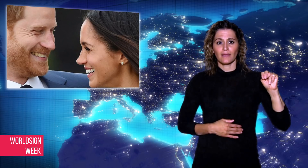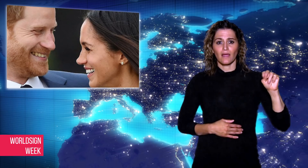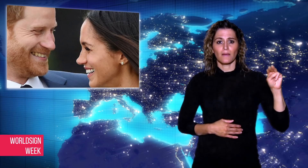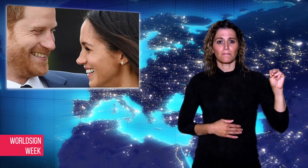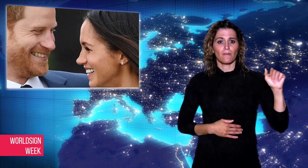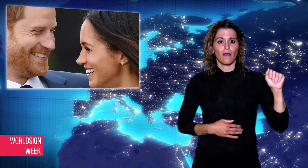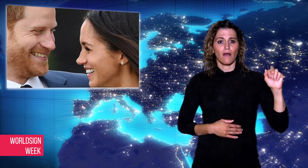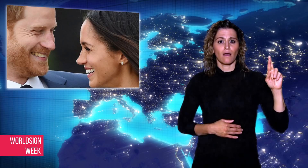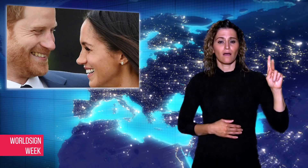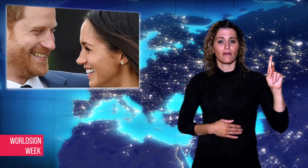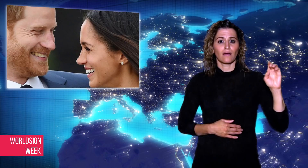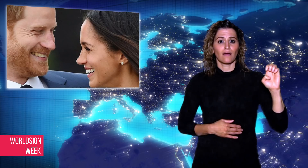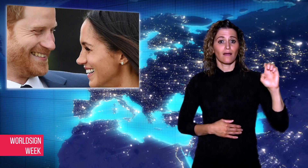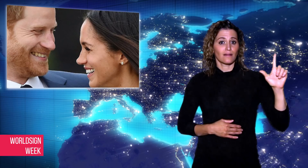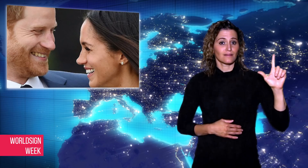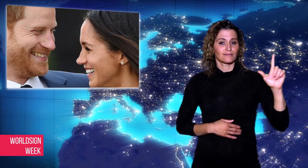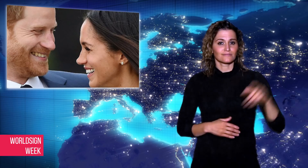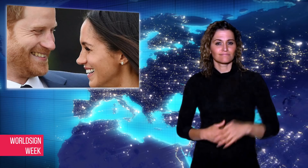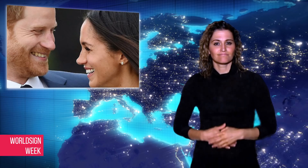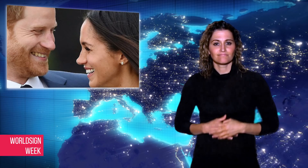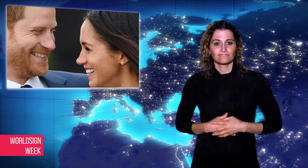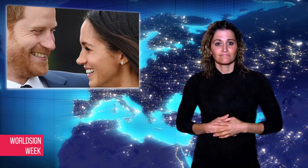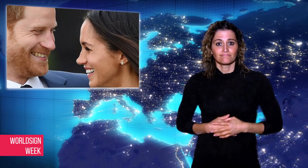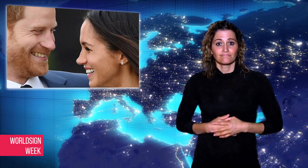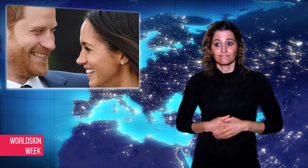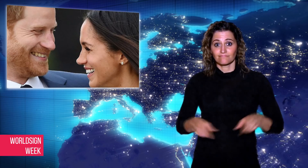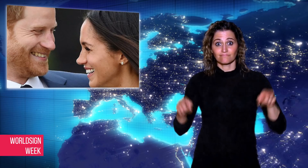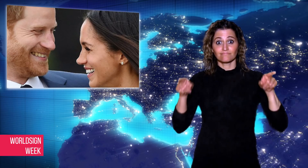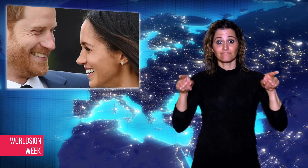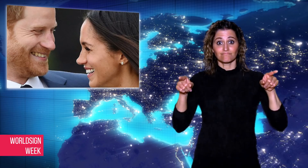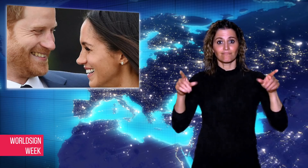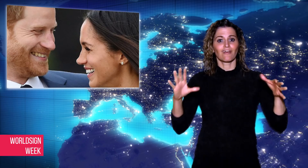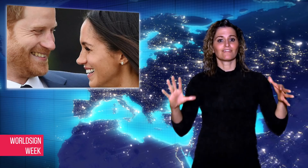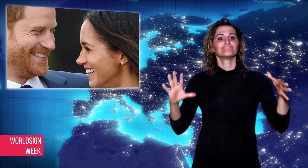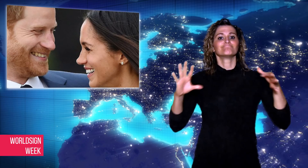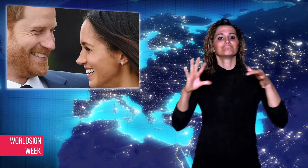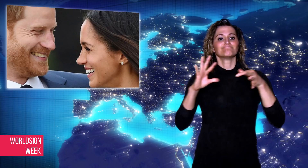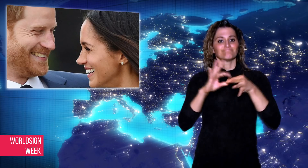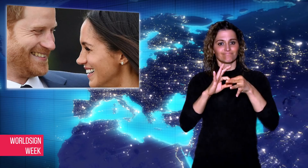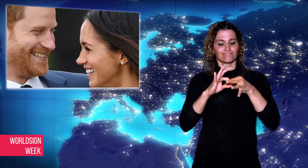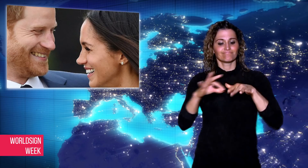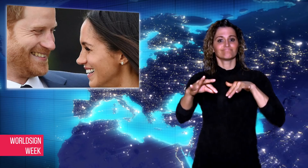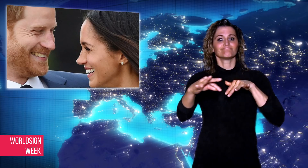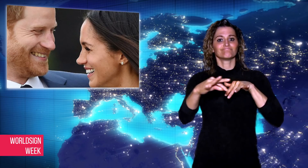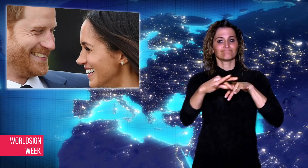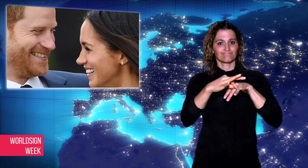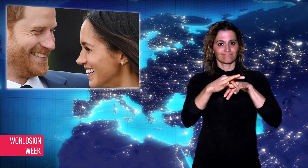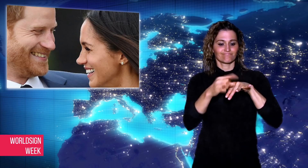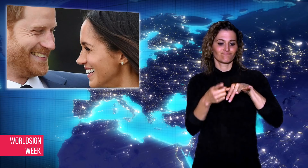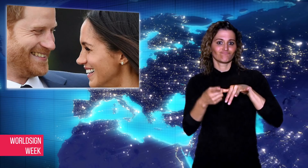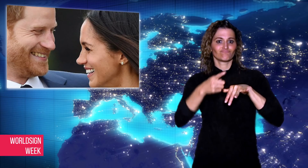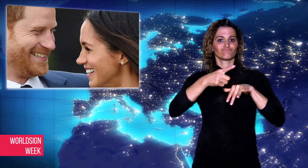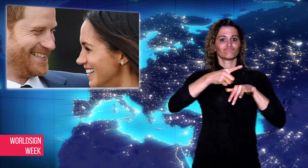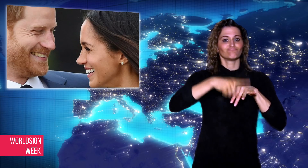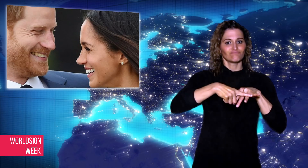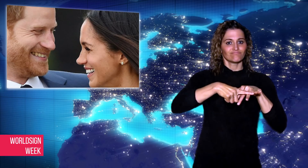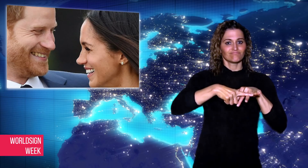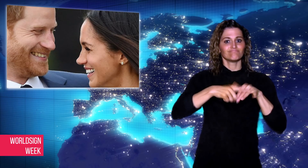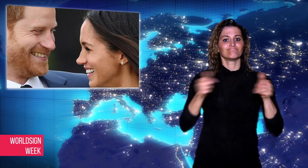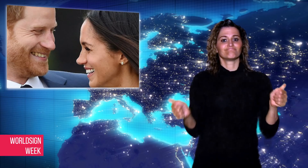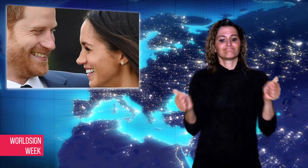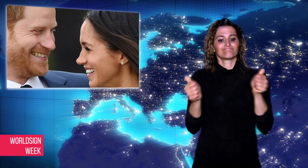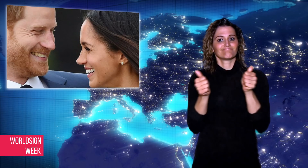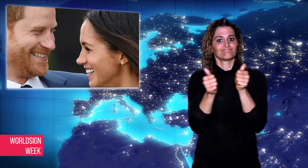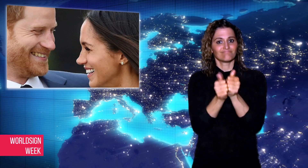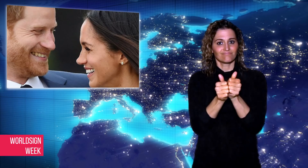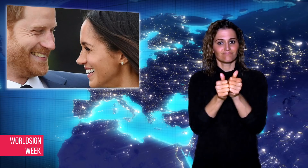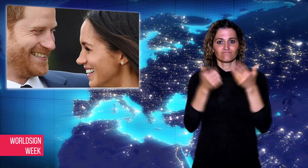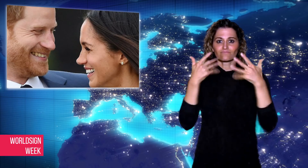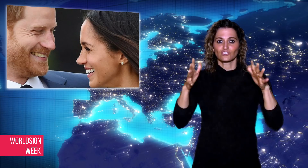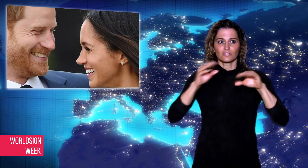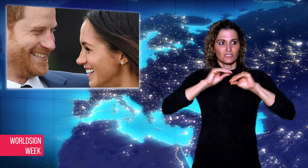engagement on Monday, much to the